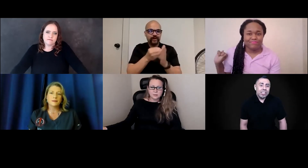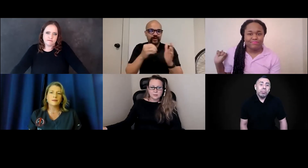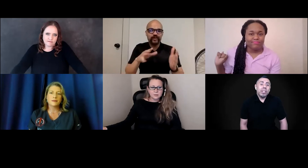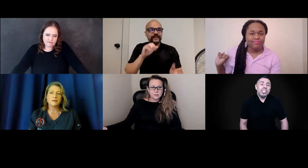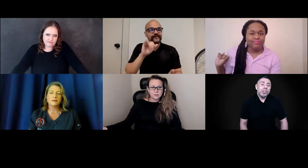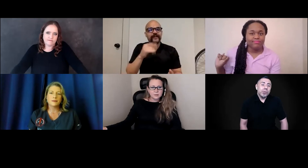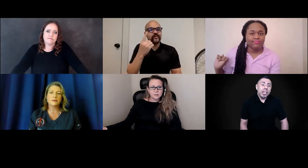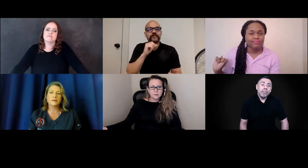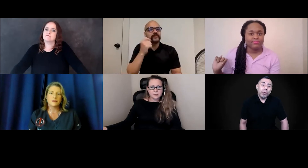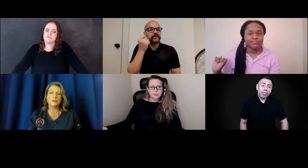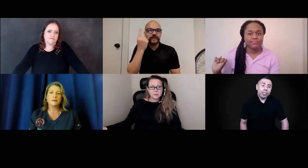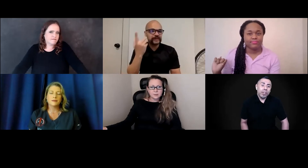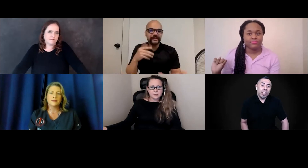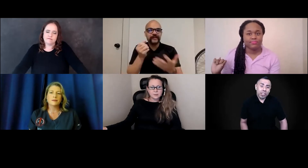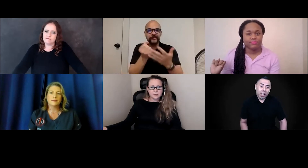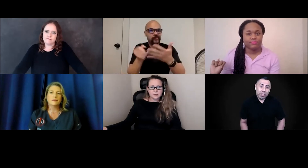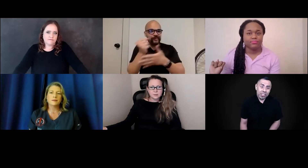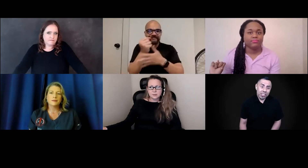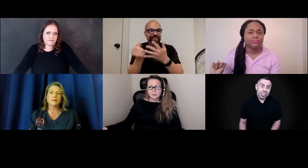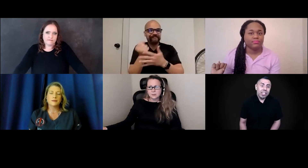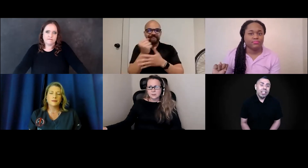Some places also can't afford to provide those accommodations.